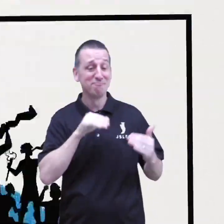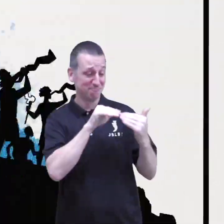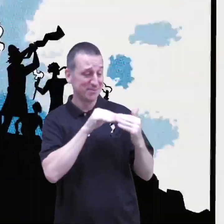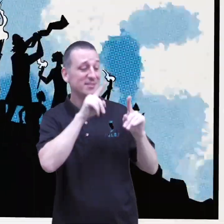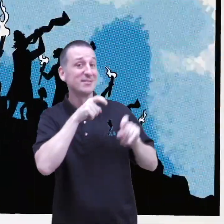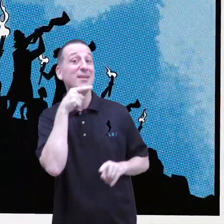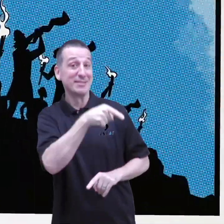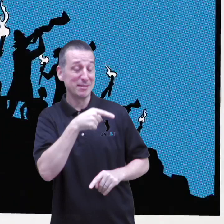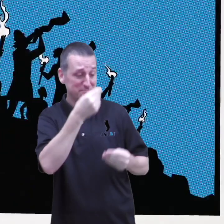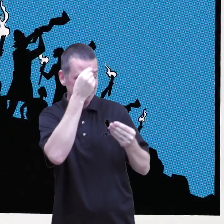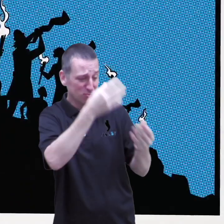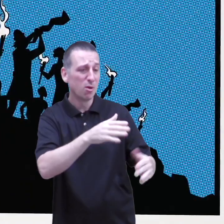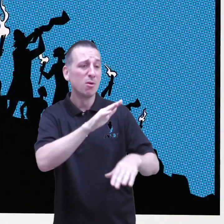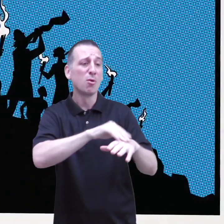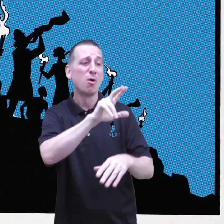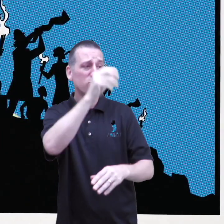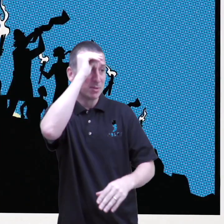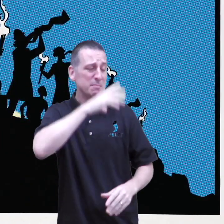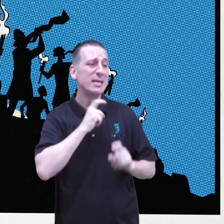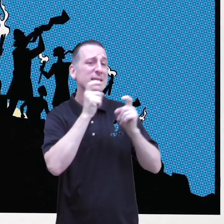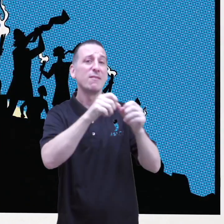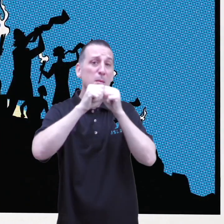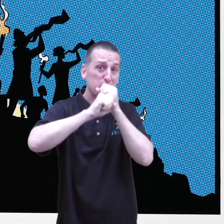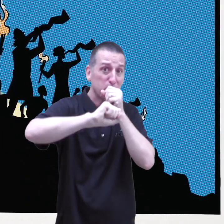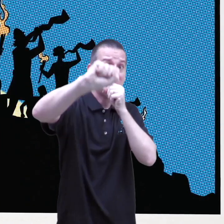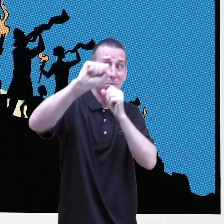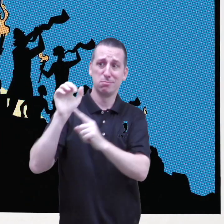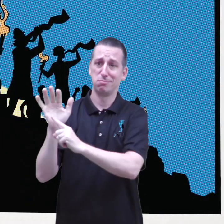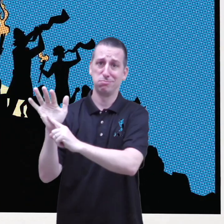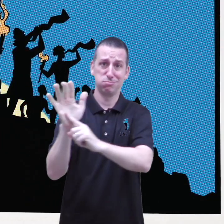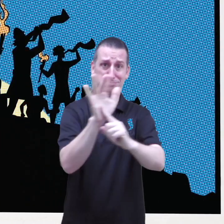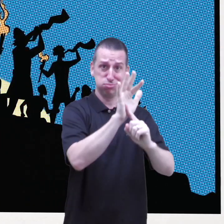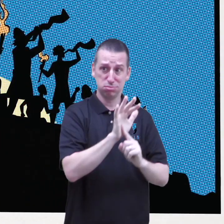Gideon to arm these 300 soldiers with trumpets and torches and then